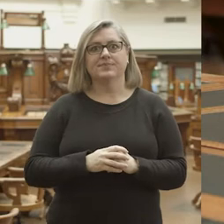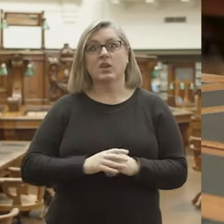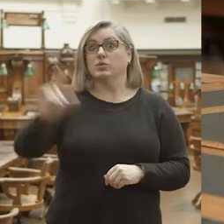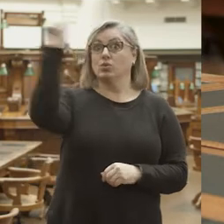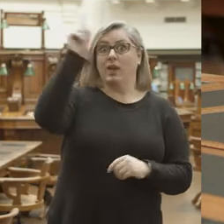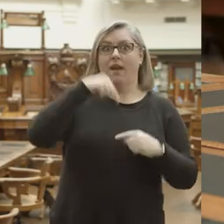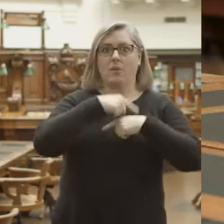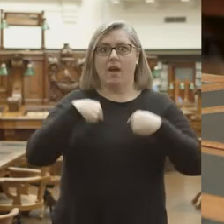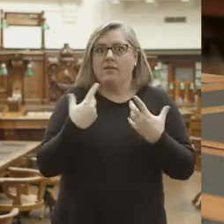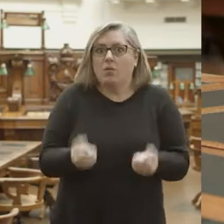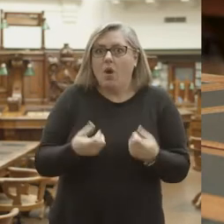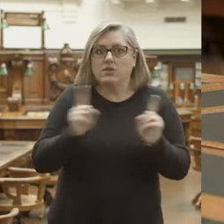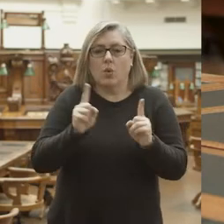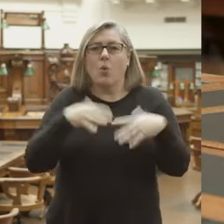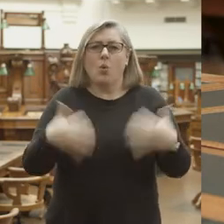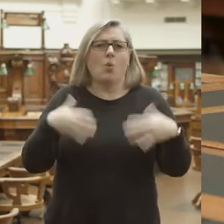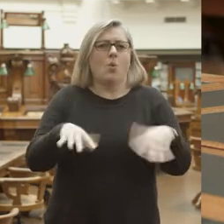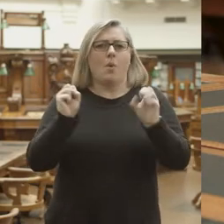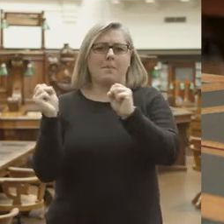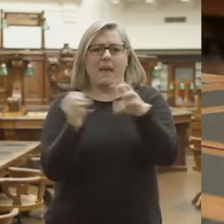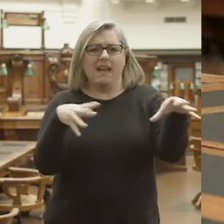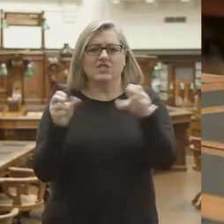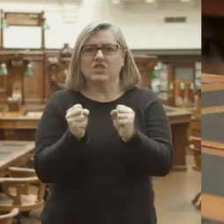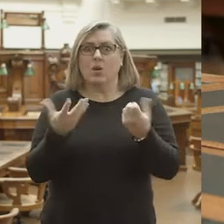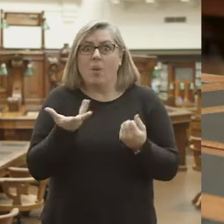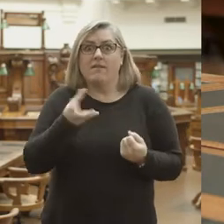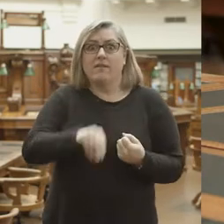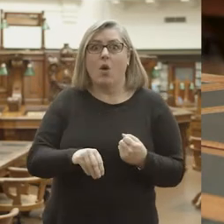extraordinary magic for you that I have dug up out of the WG